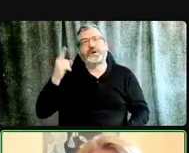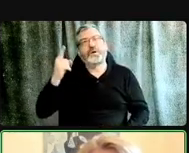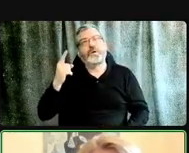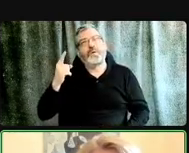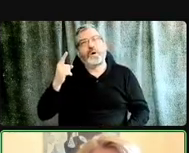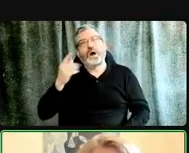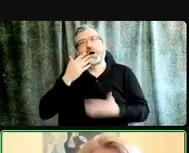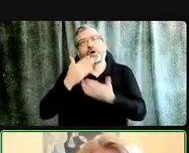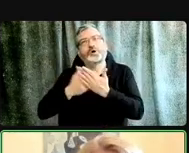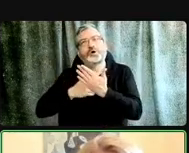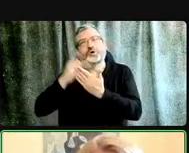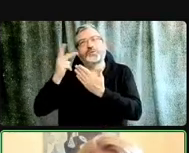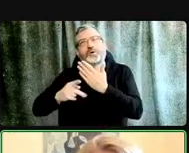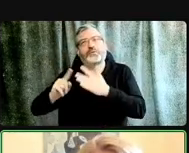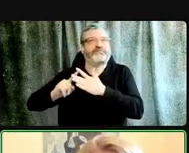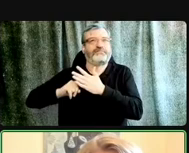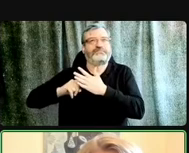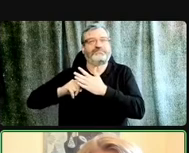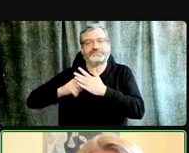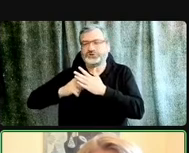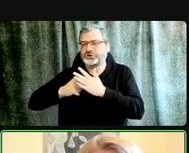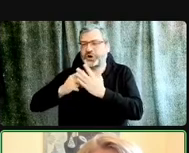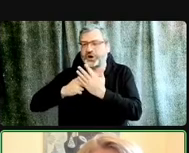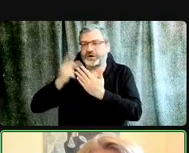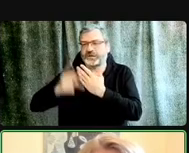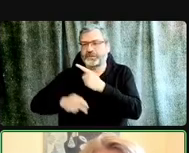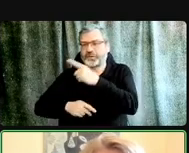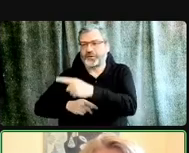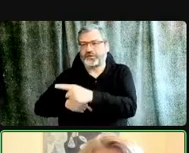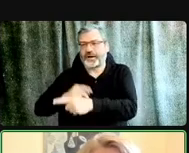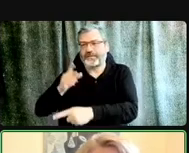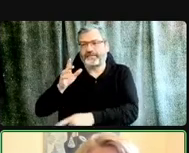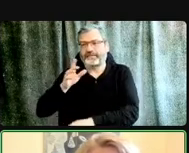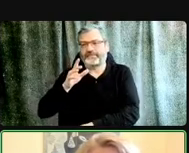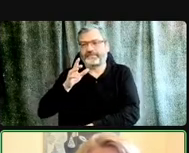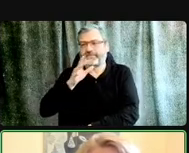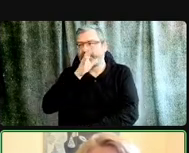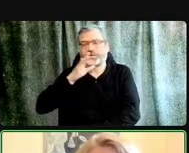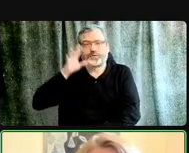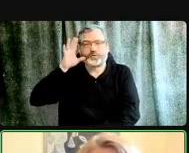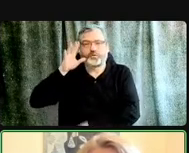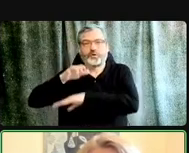that showed great results after participants were invited to